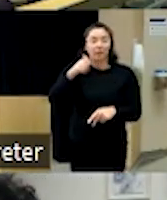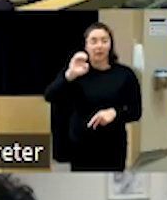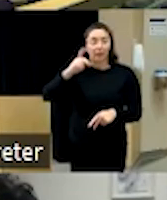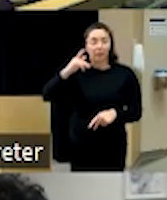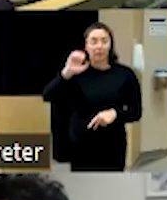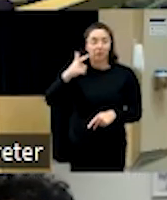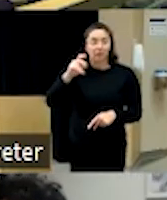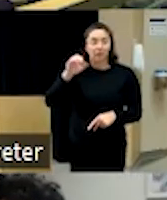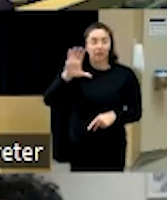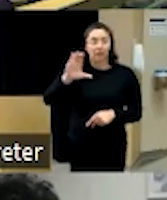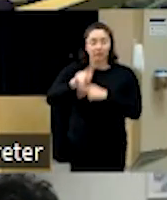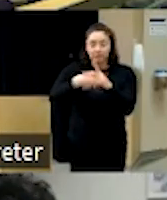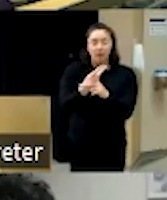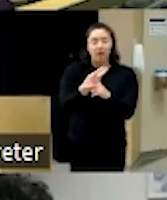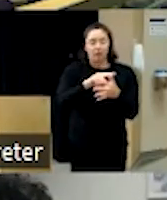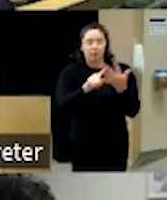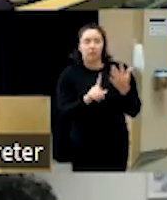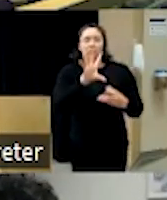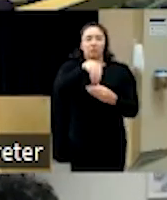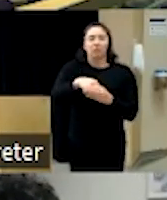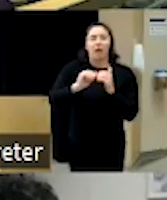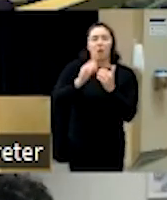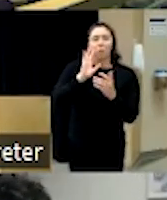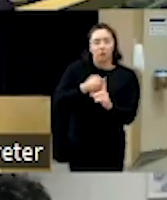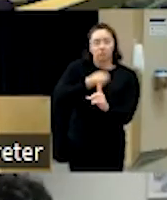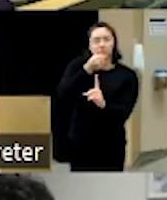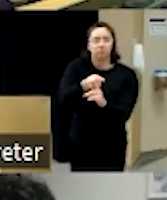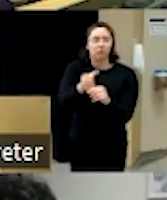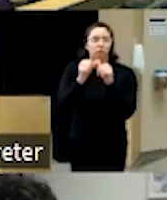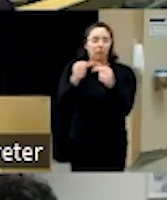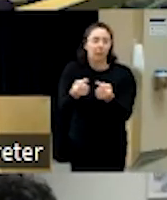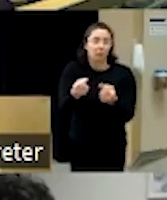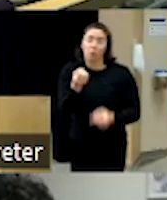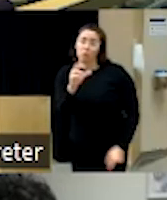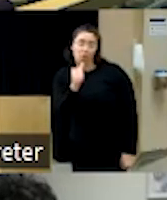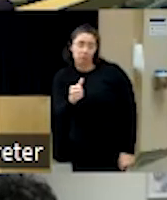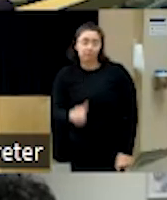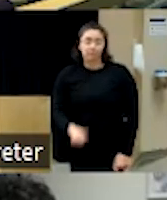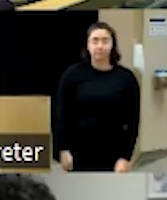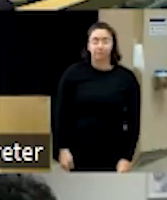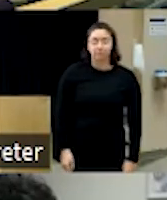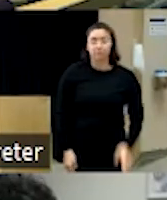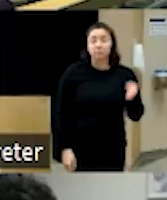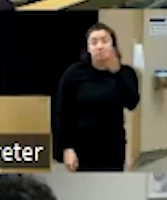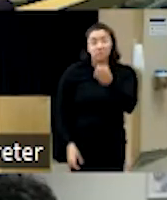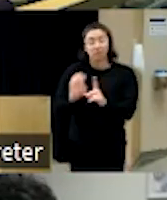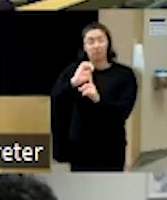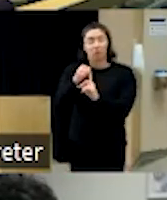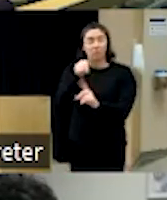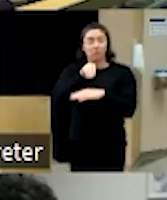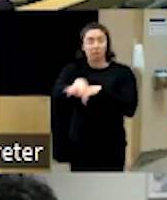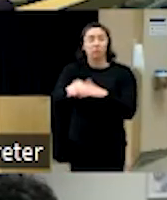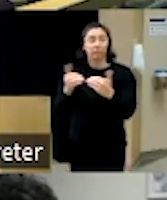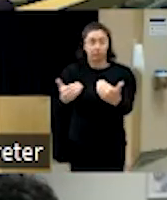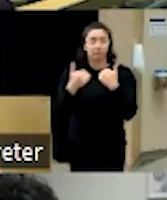you probably prone to chronic pain or not and then we have environmental influences like an acute